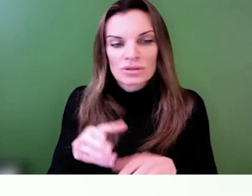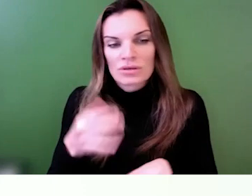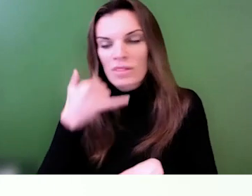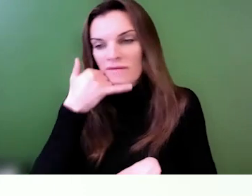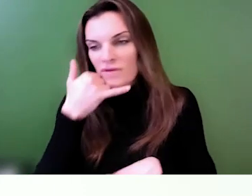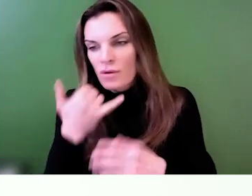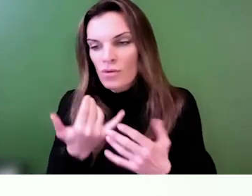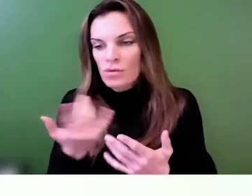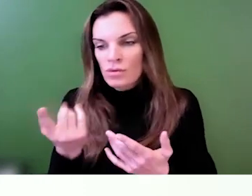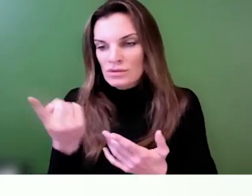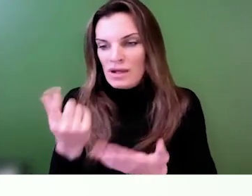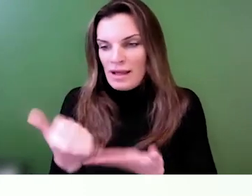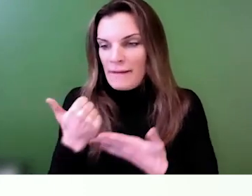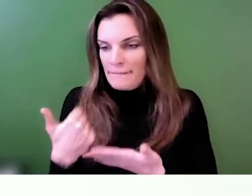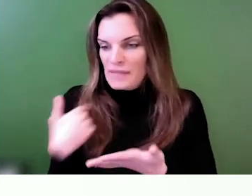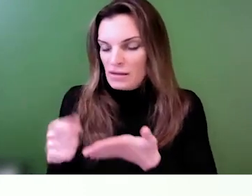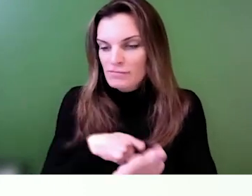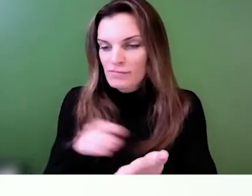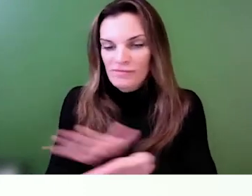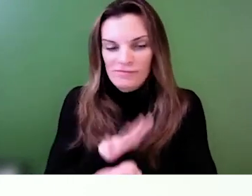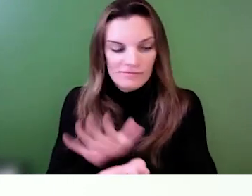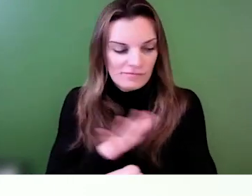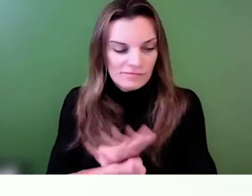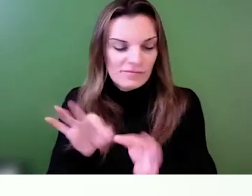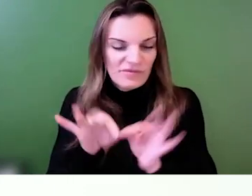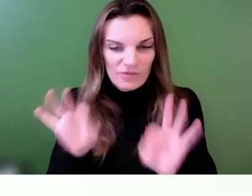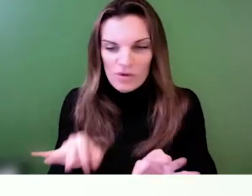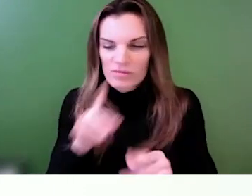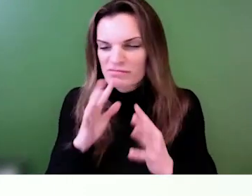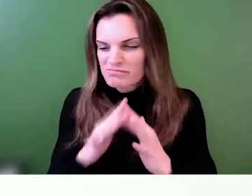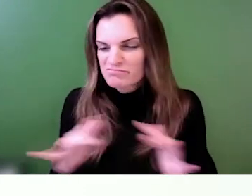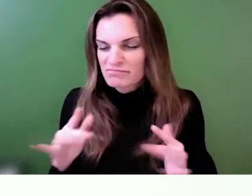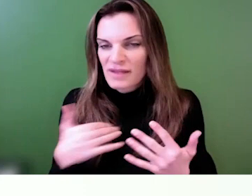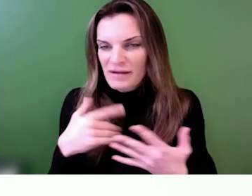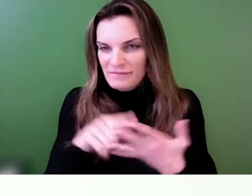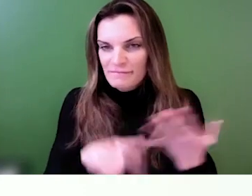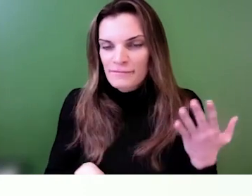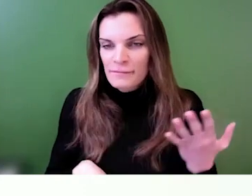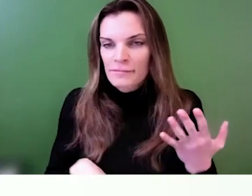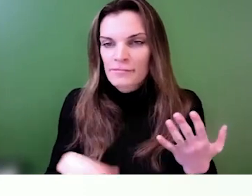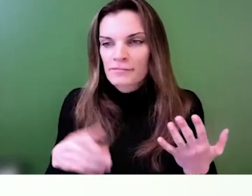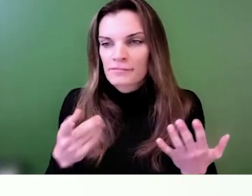assist you in filling out forms. You know, different things. And there are no -- there is no just